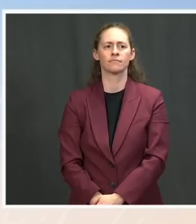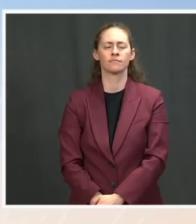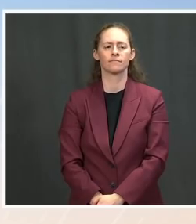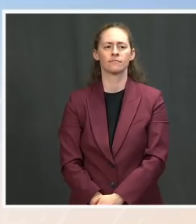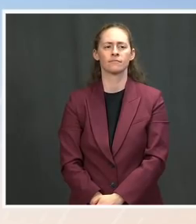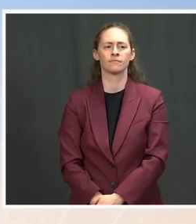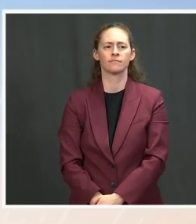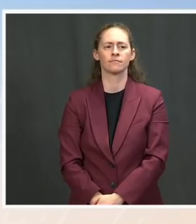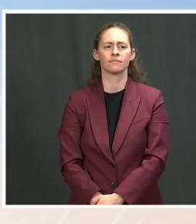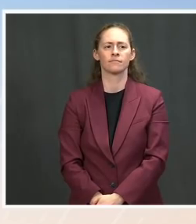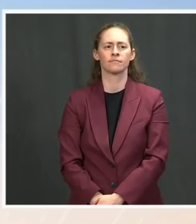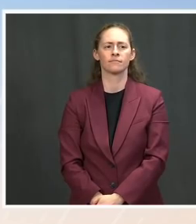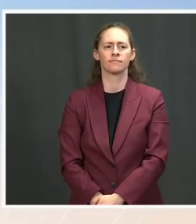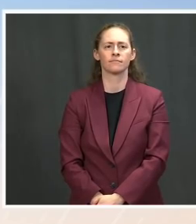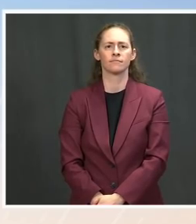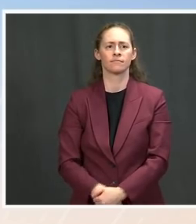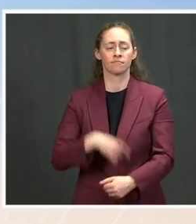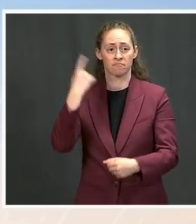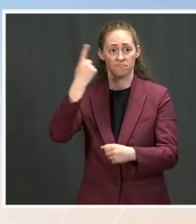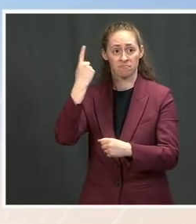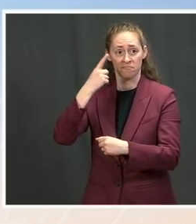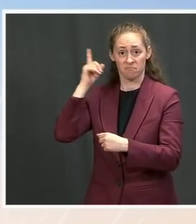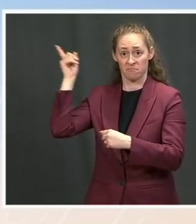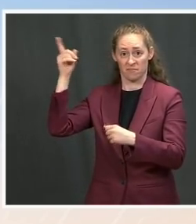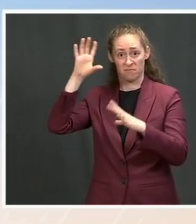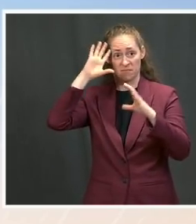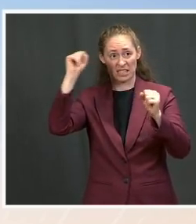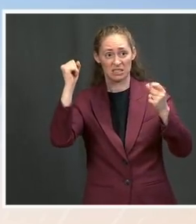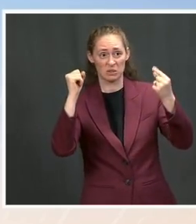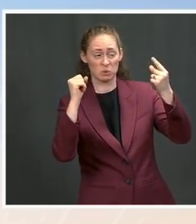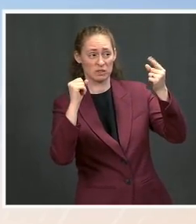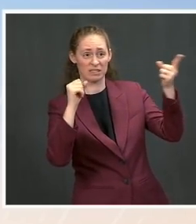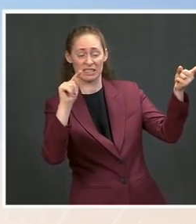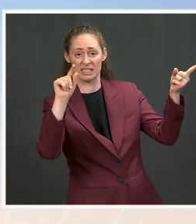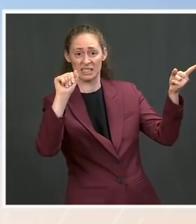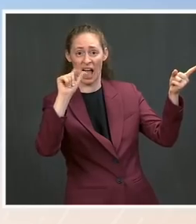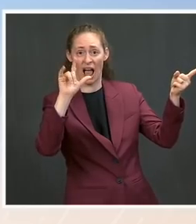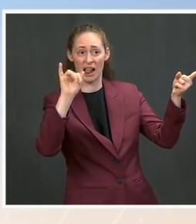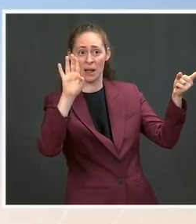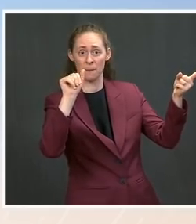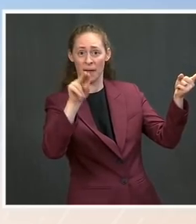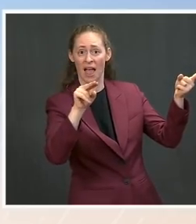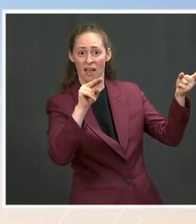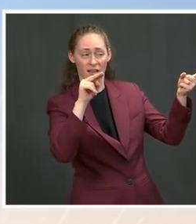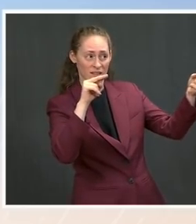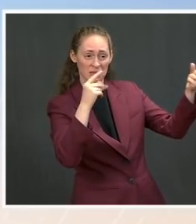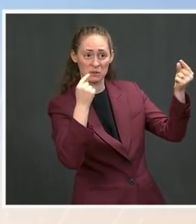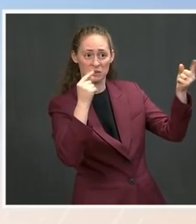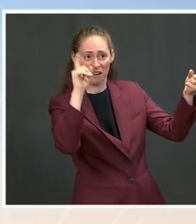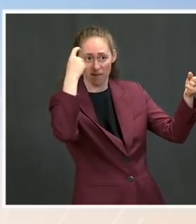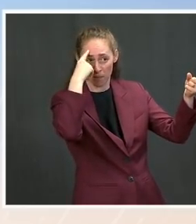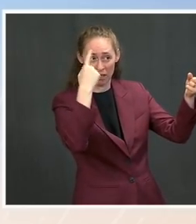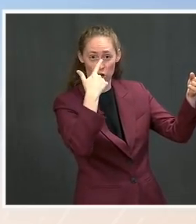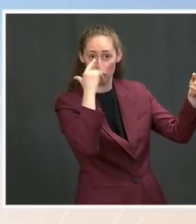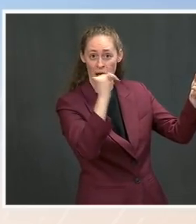Ms. Psaki: Obviously, we watch closely and work closely with our partners in the region on what the future looks like, but I'm not going to get ahead of the status in Afghanistan.